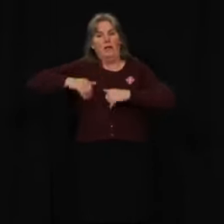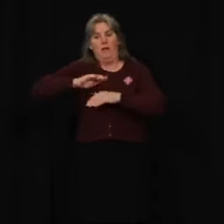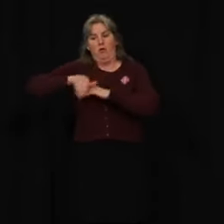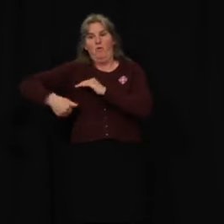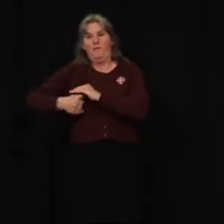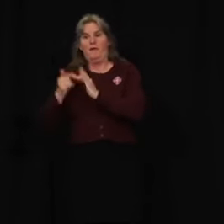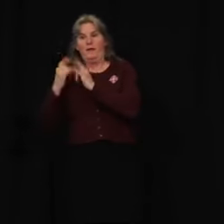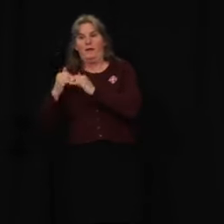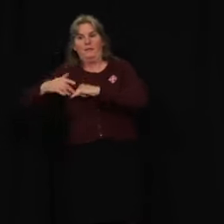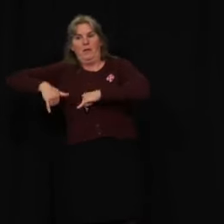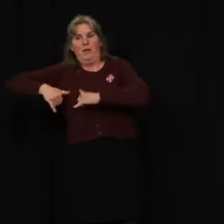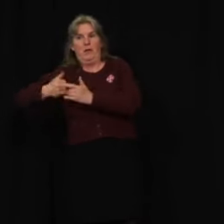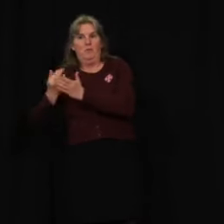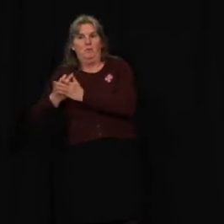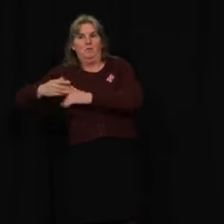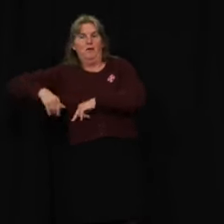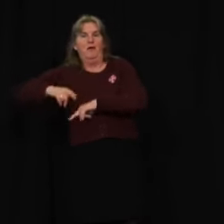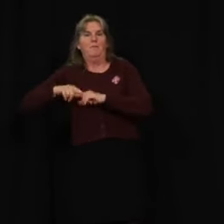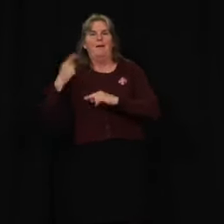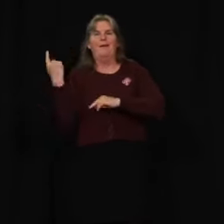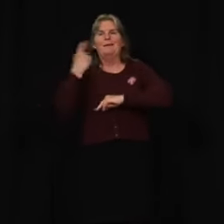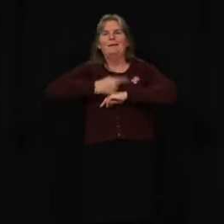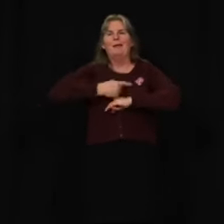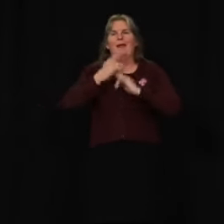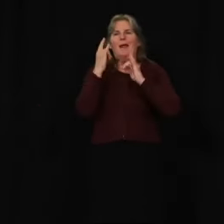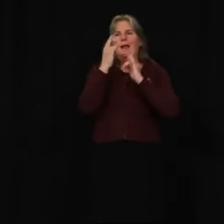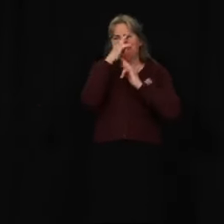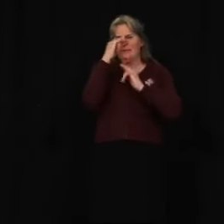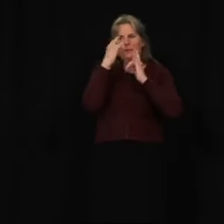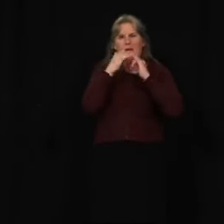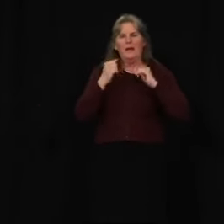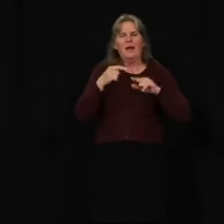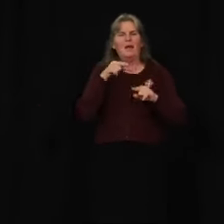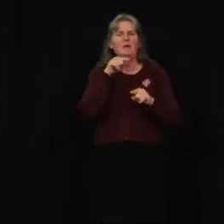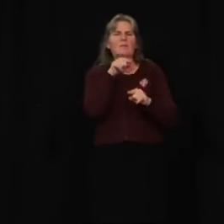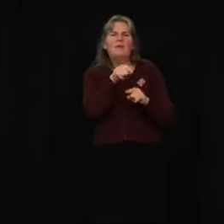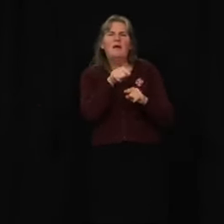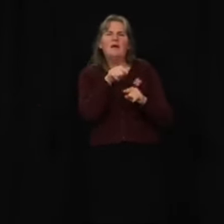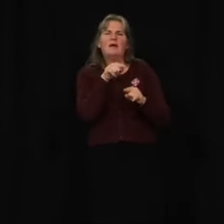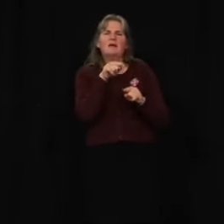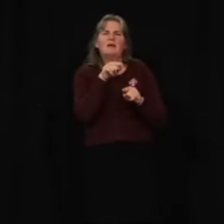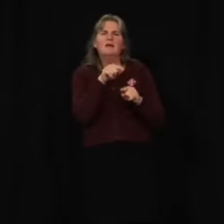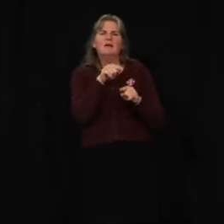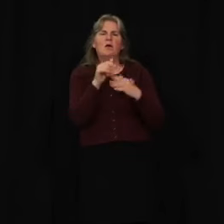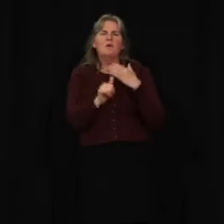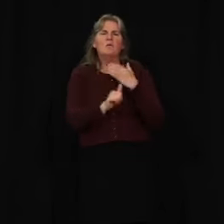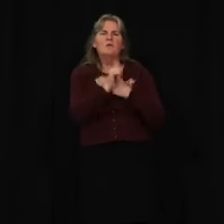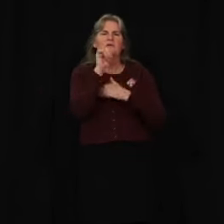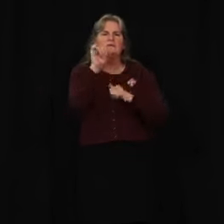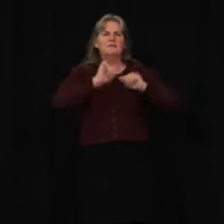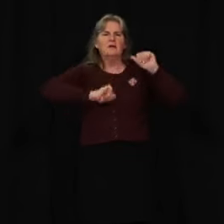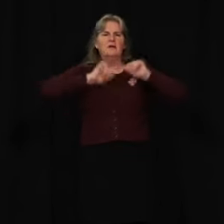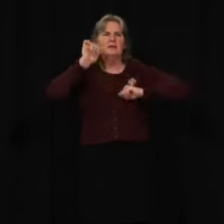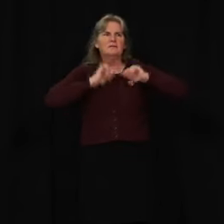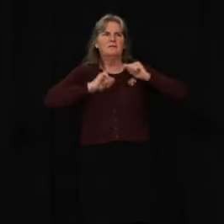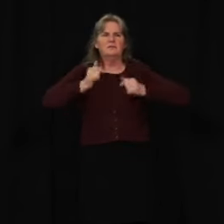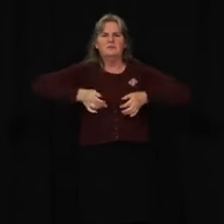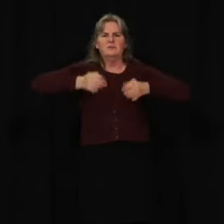epidemiology. I agree.